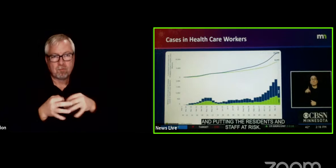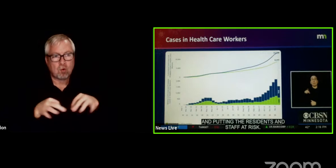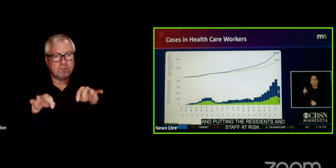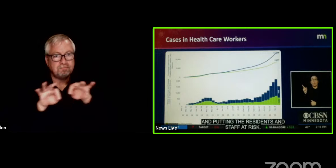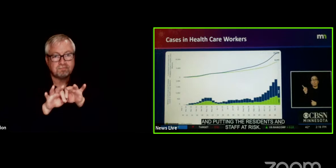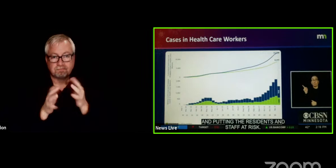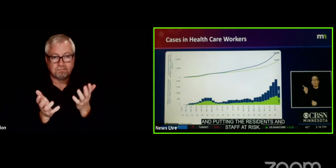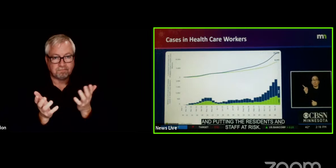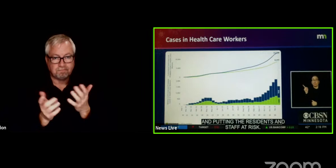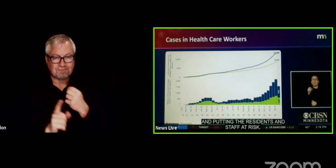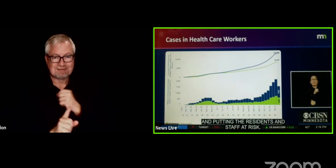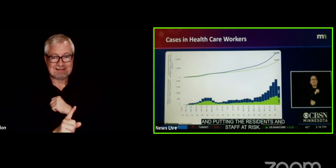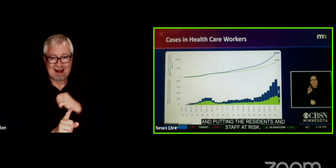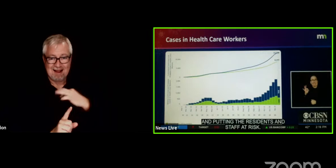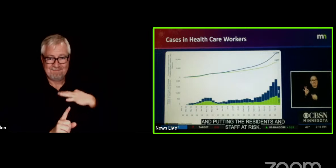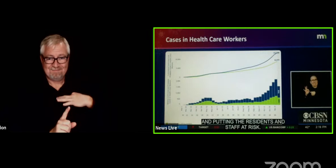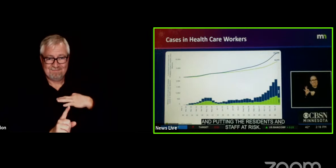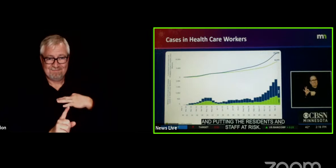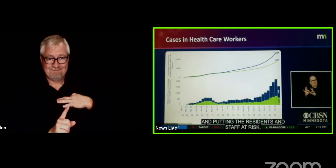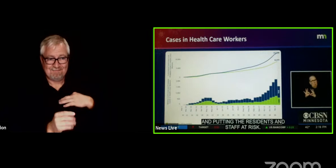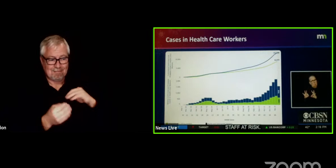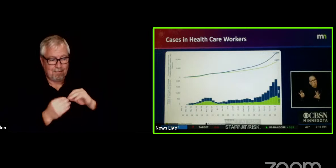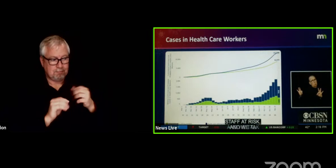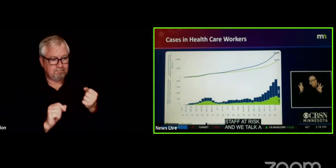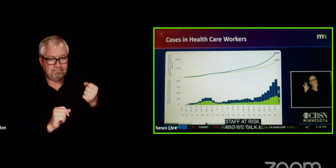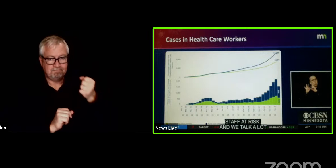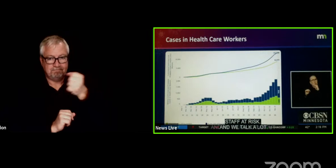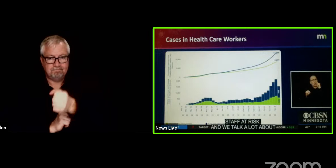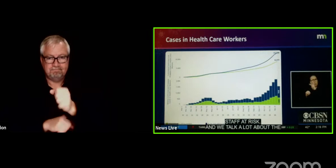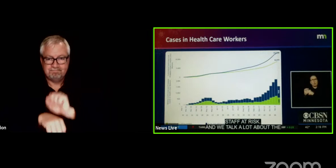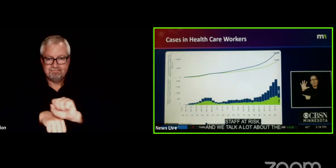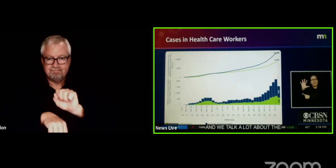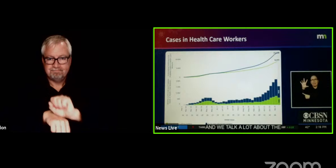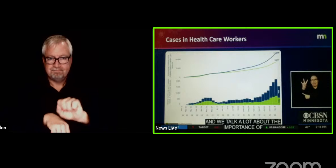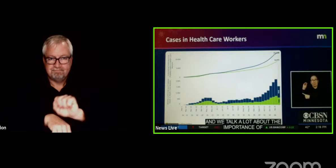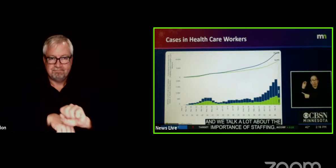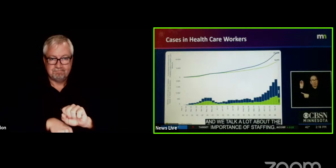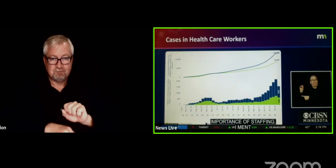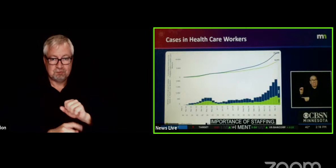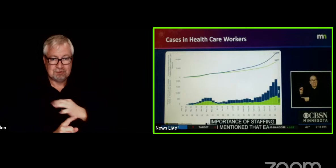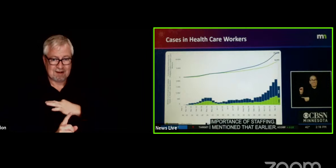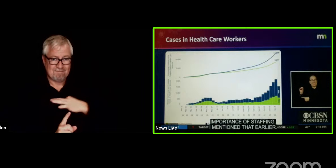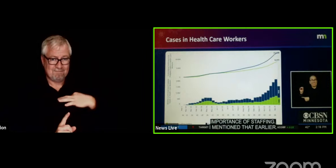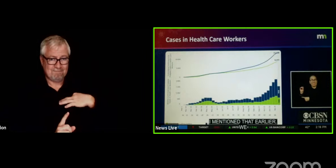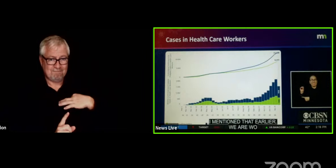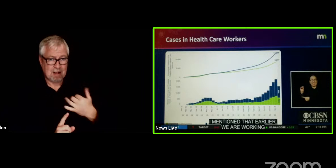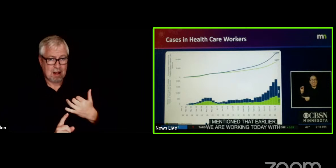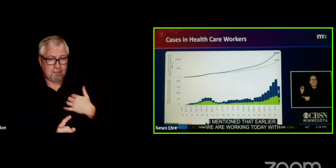WE'RE WORKING TODAY WITH 57 FACILITIES THAT HAVE SOME DEGREE OF STAFFING CRISIS TO TRY TO SUPPORT